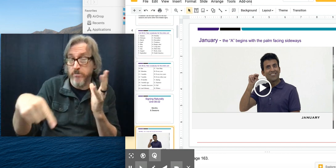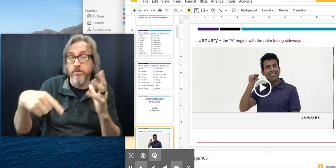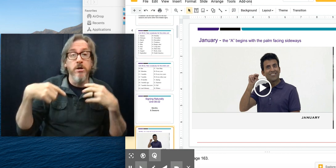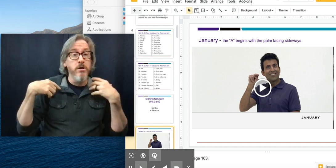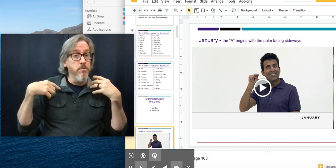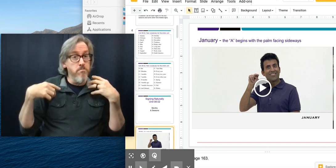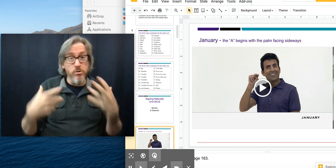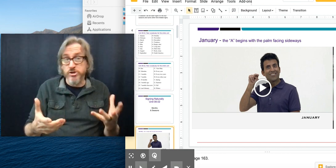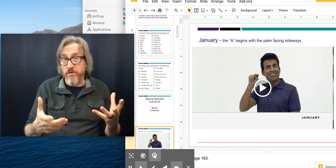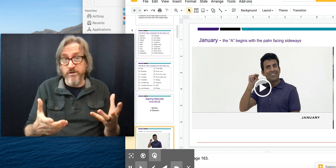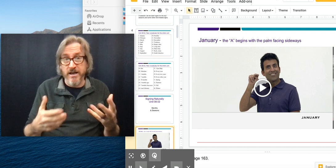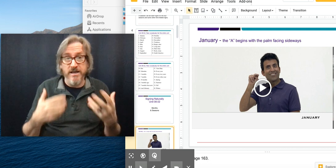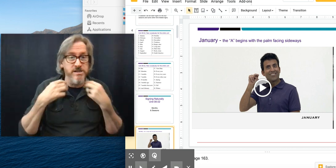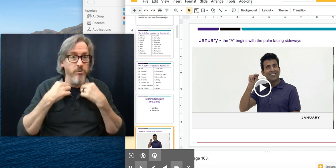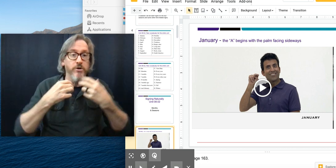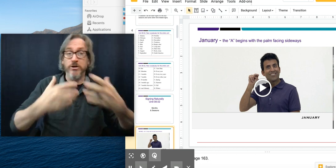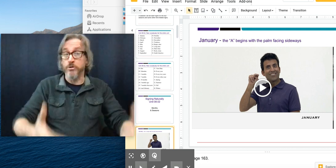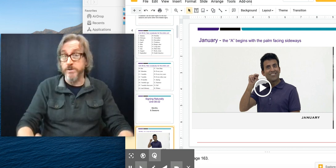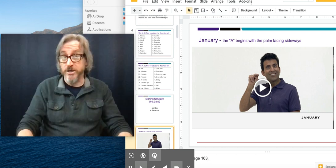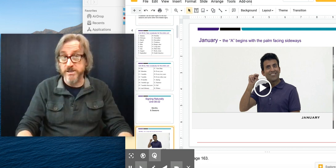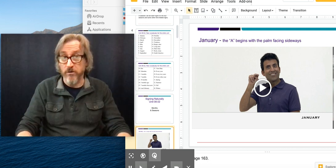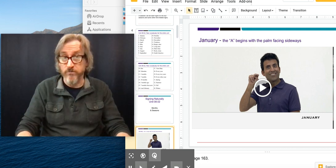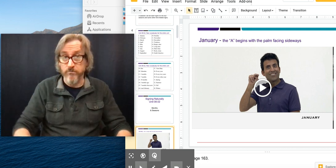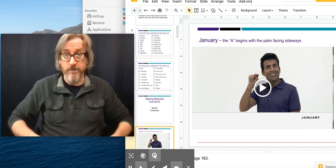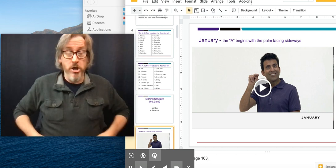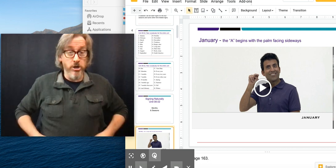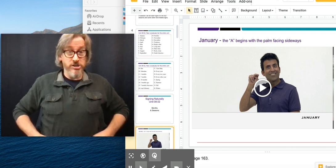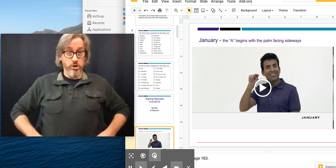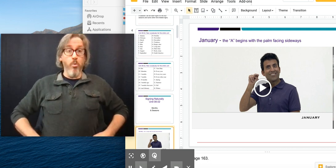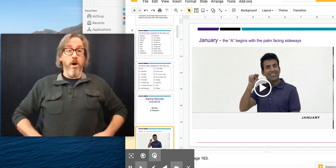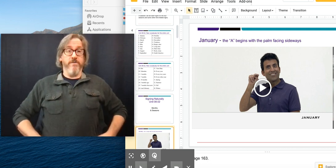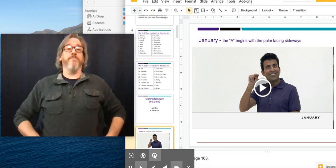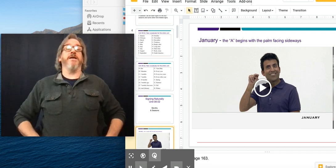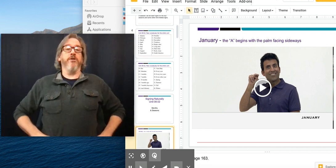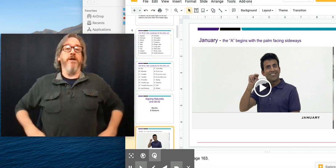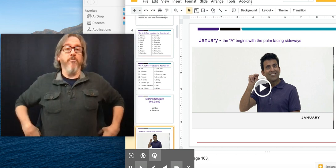letter most often it's when you're introducing yourself right because you want them to get your